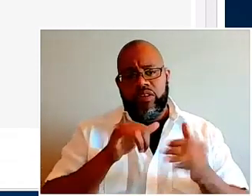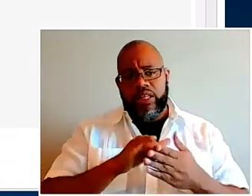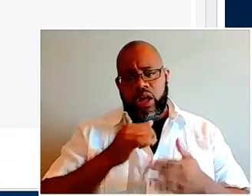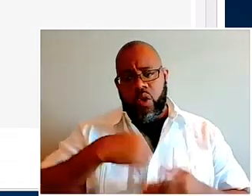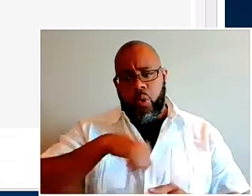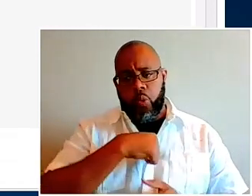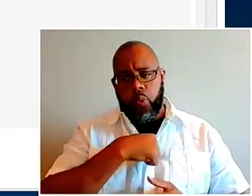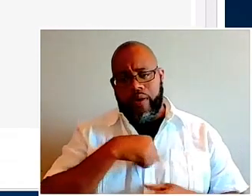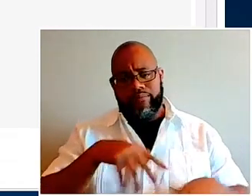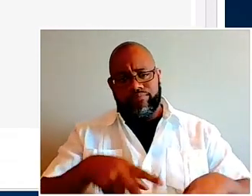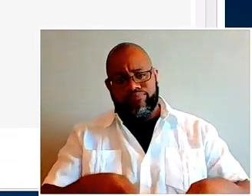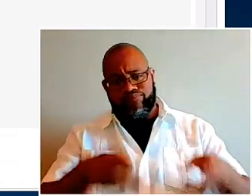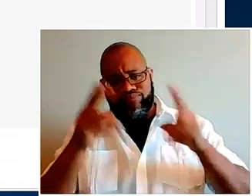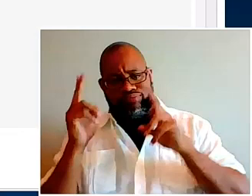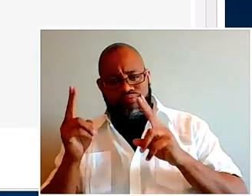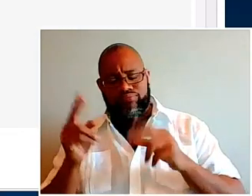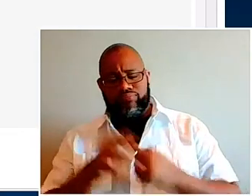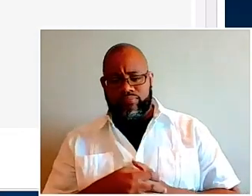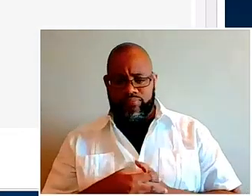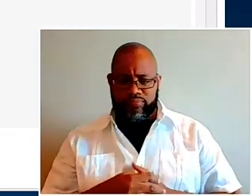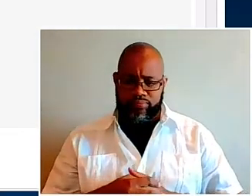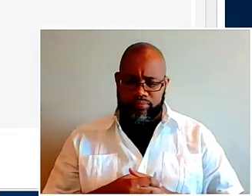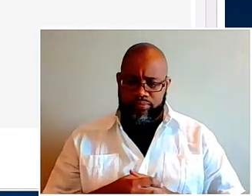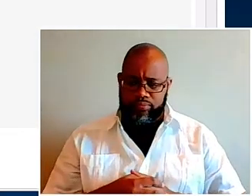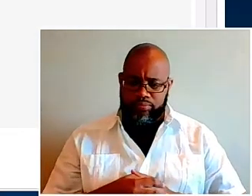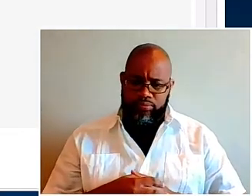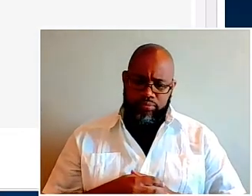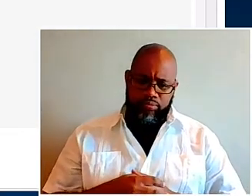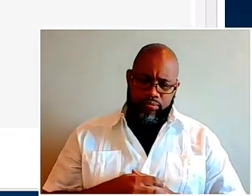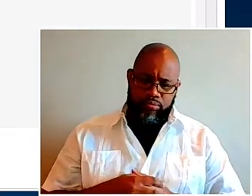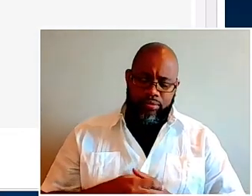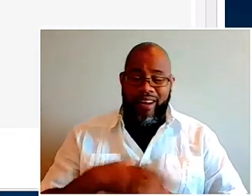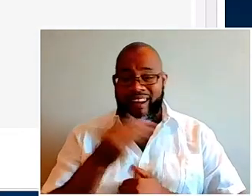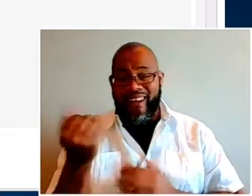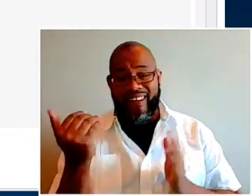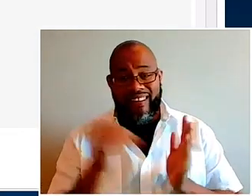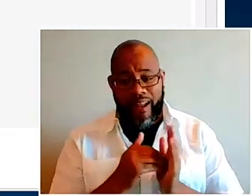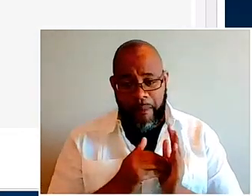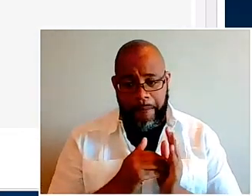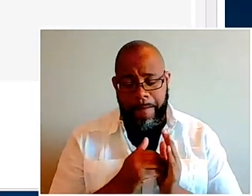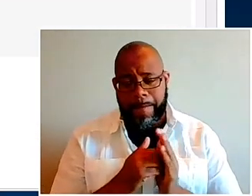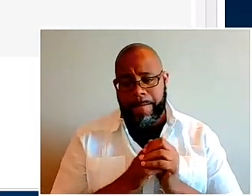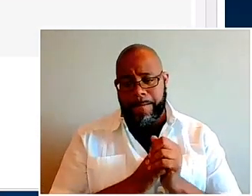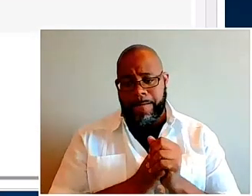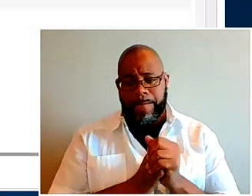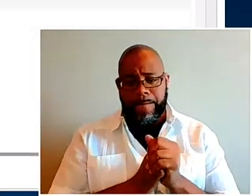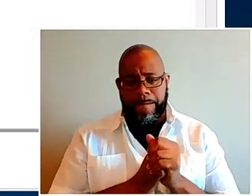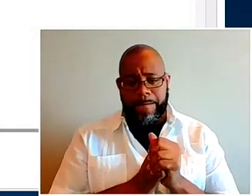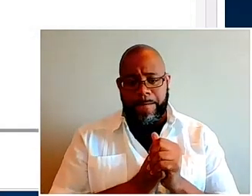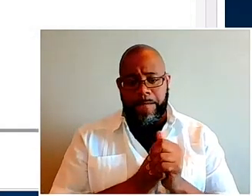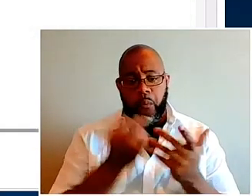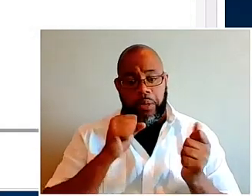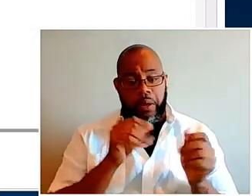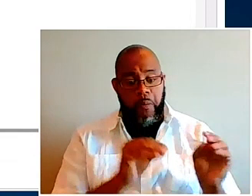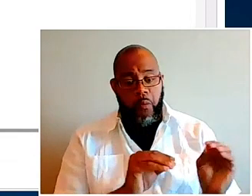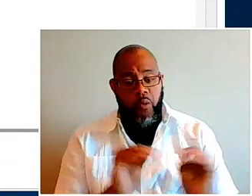taken out. And again, we can move to, as